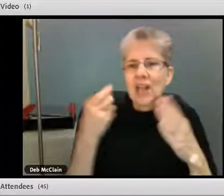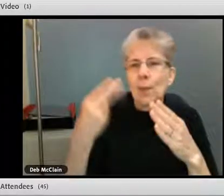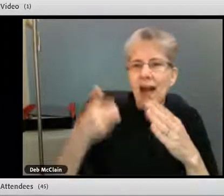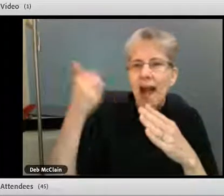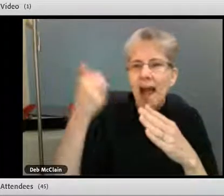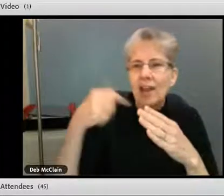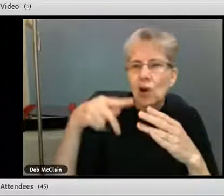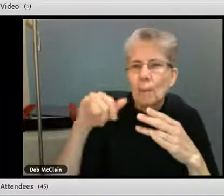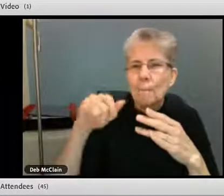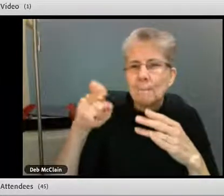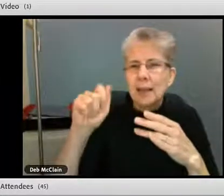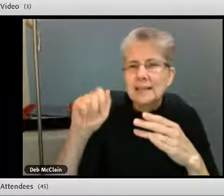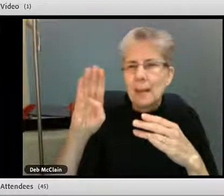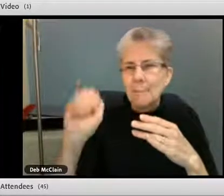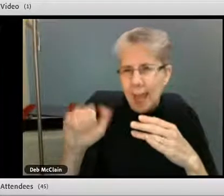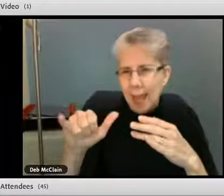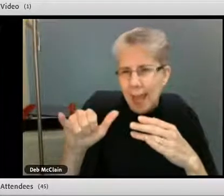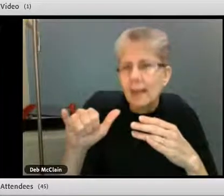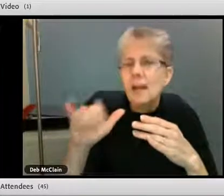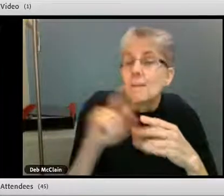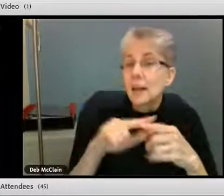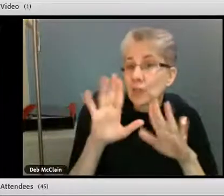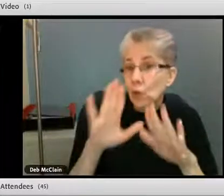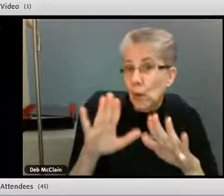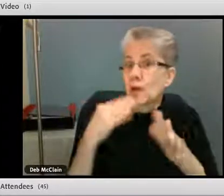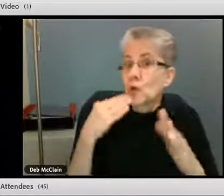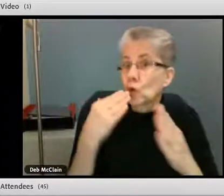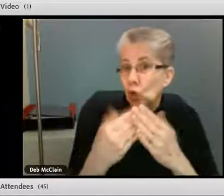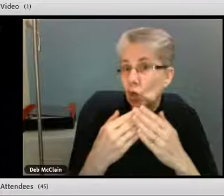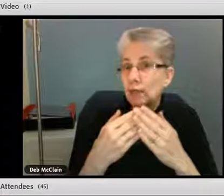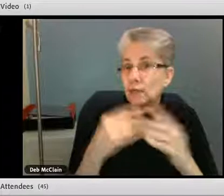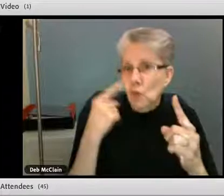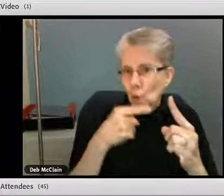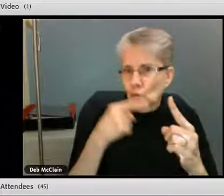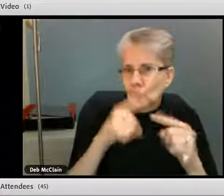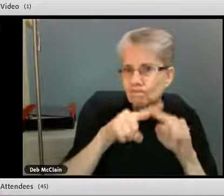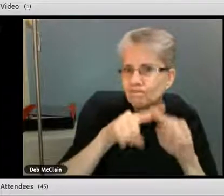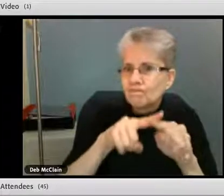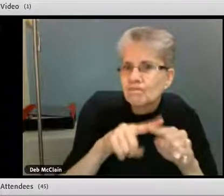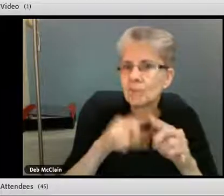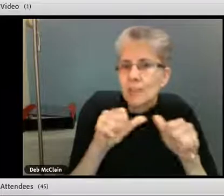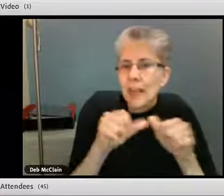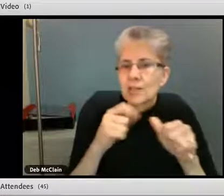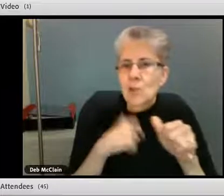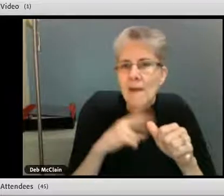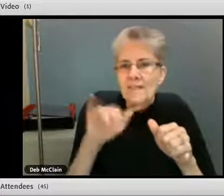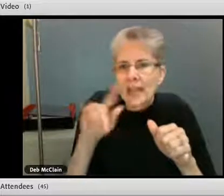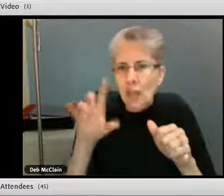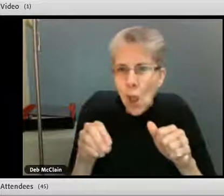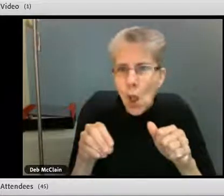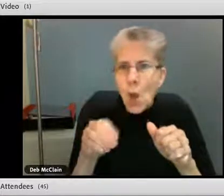It's a good go-to place for it, and they do have some video, as well. And freestockphotos.org has video.